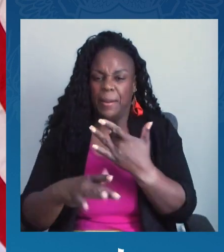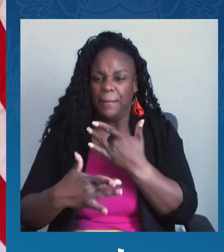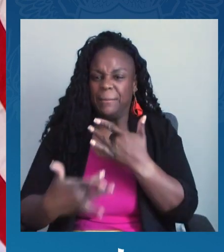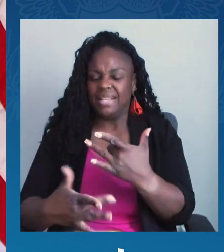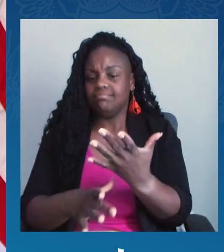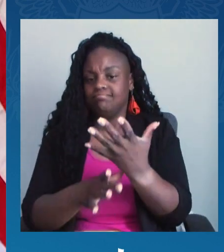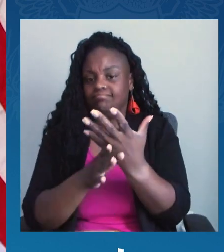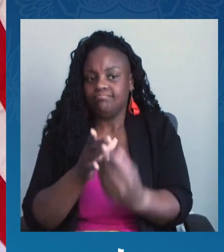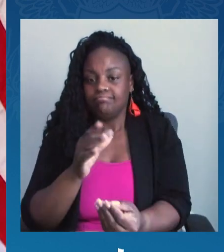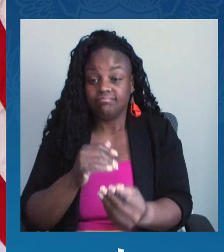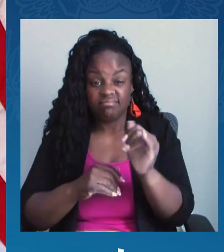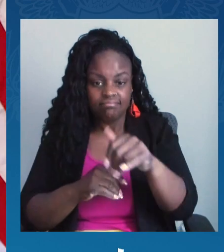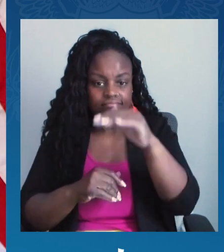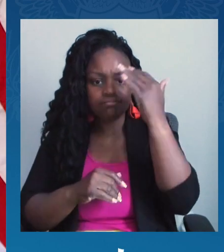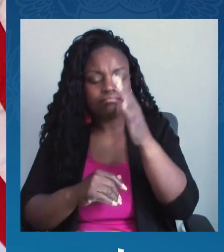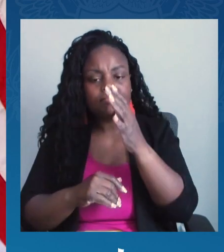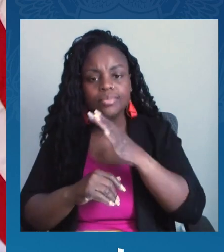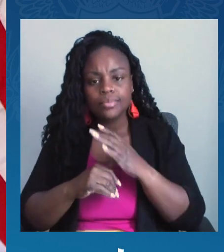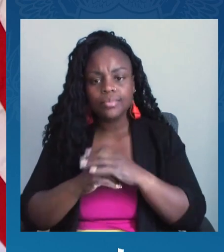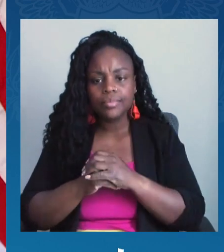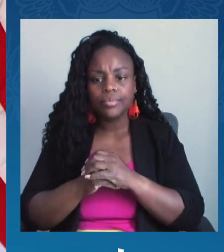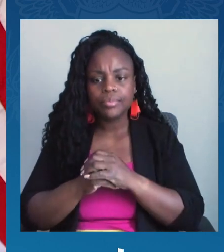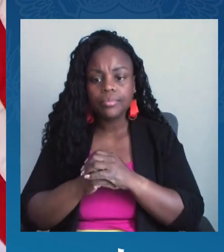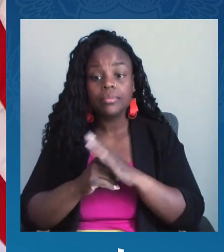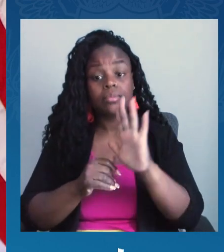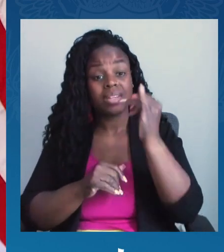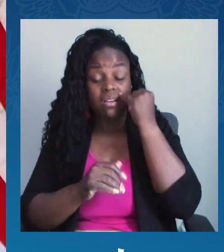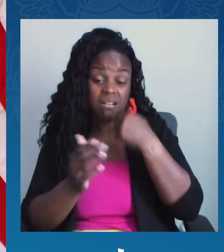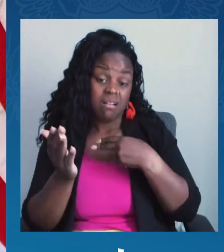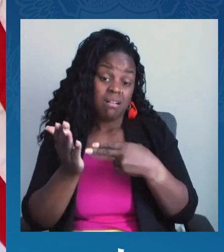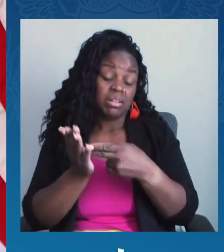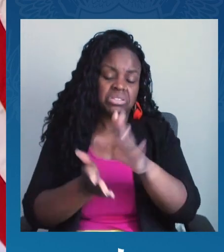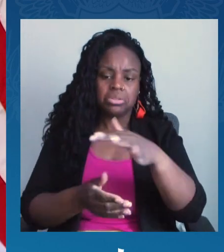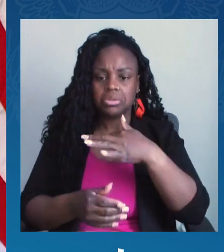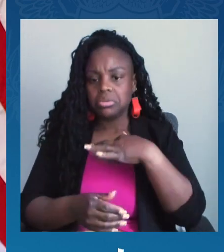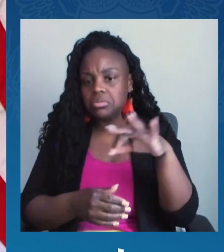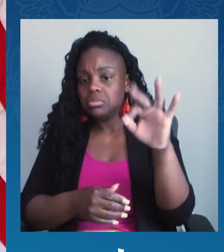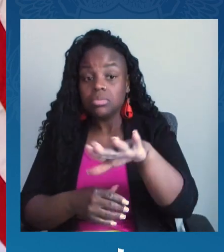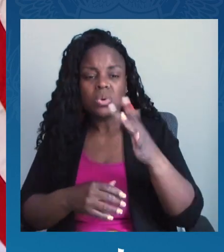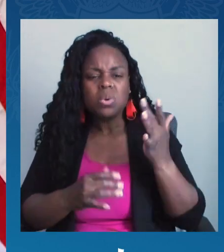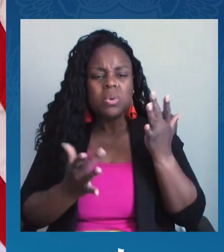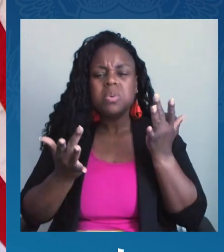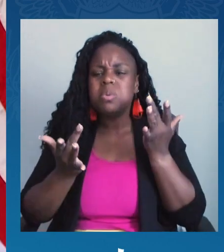And if we are speaking truth, it is because when she walks into that clinic